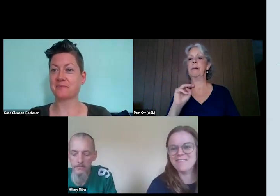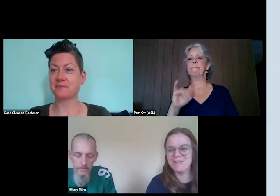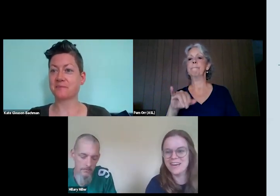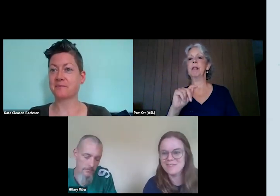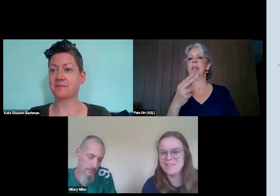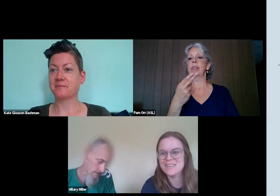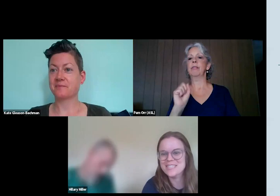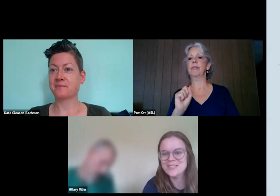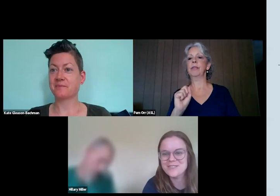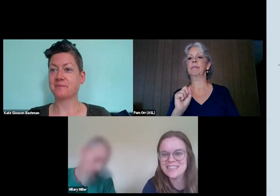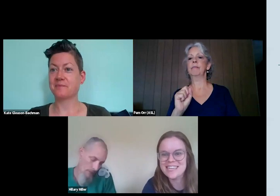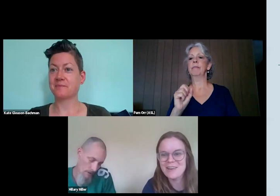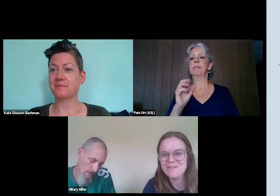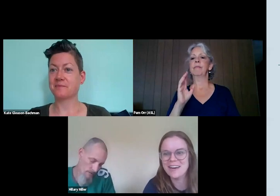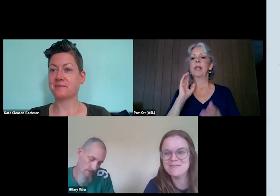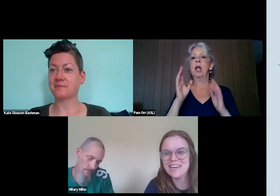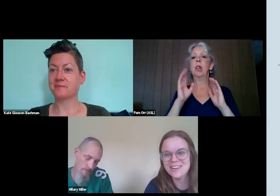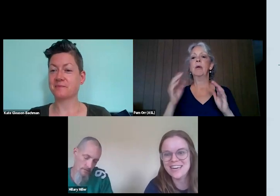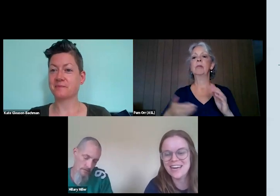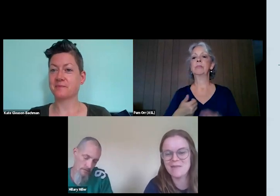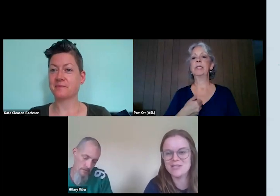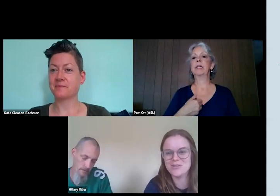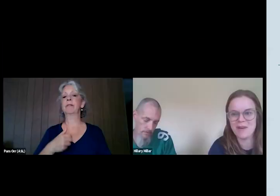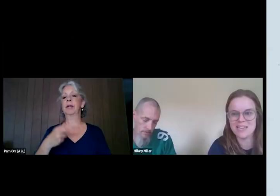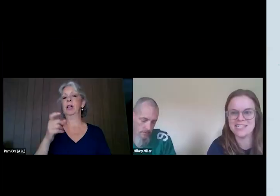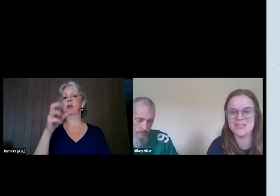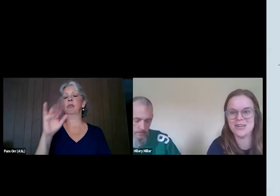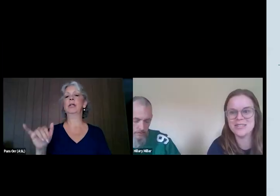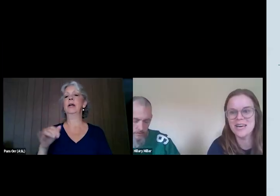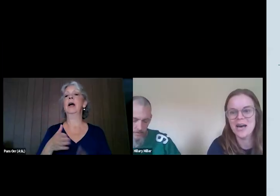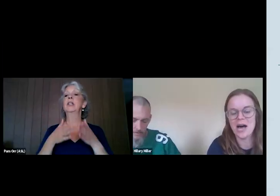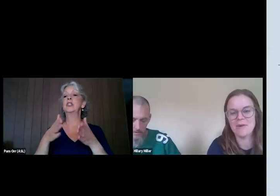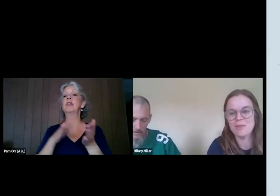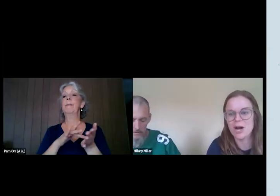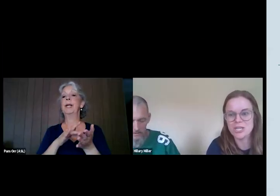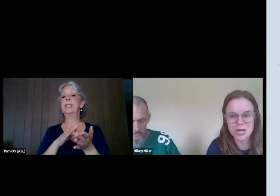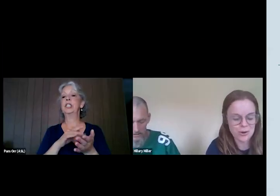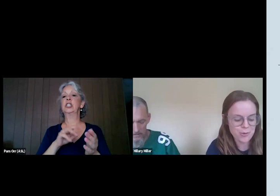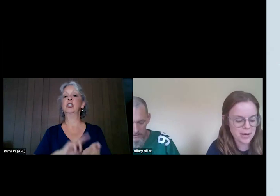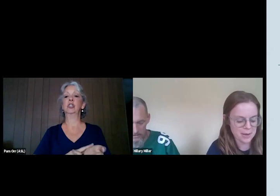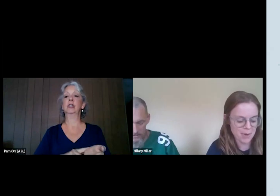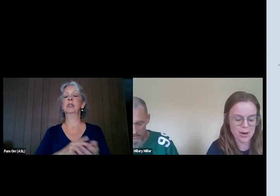Hi everyone. I'm gonna first introduce myself. My name's Hillary, I'm a street medicine nurse with Project Home.